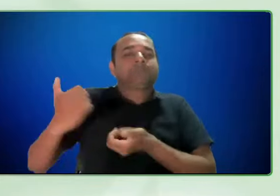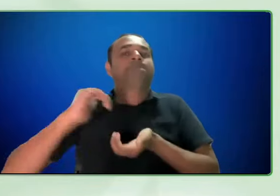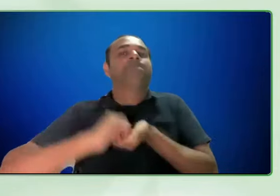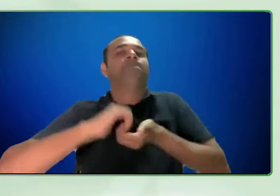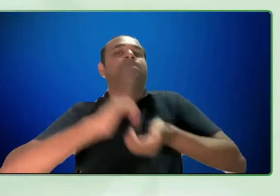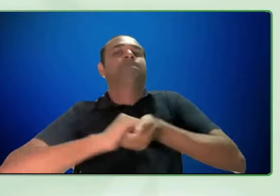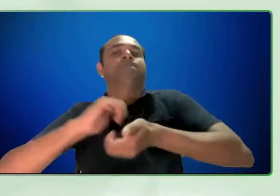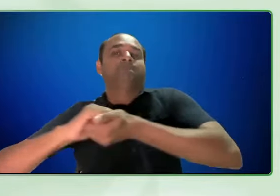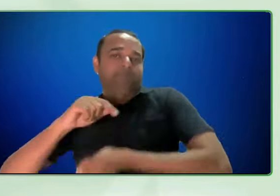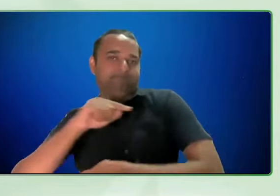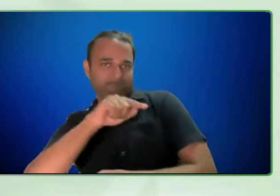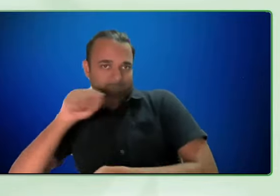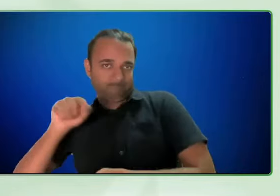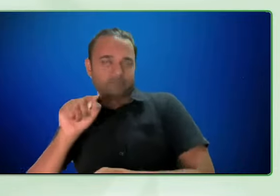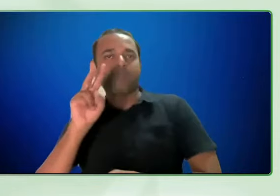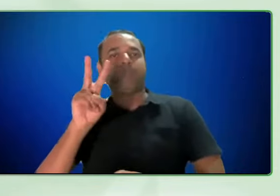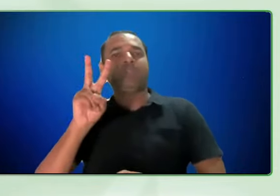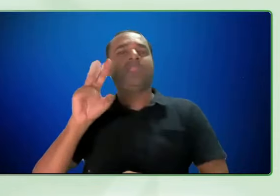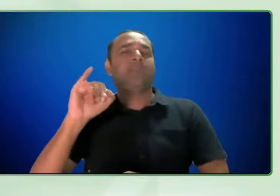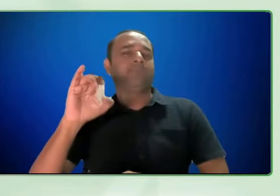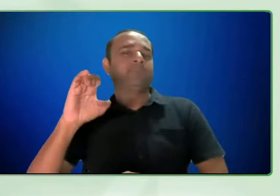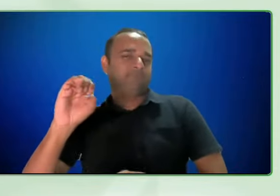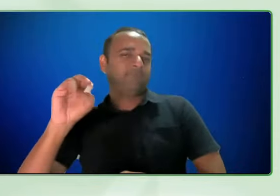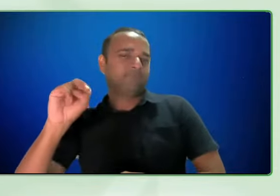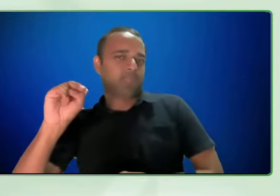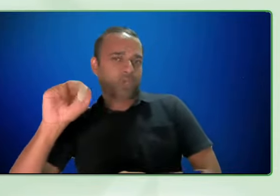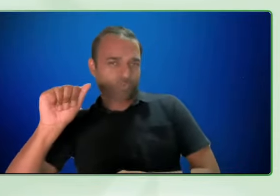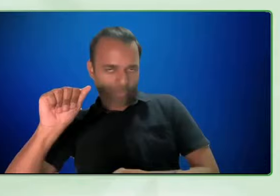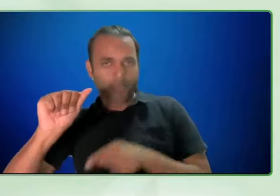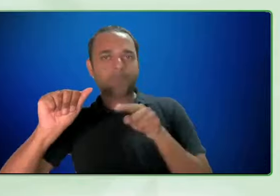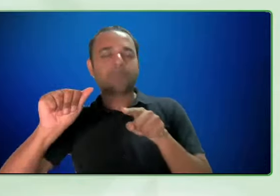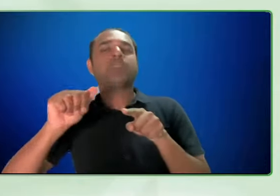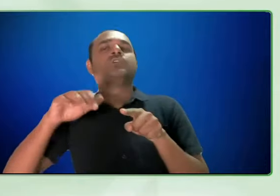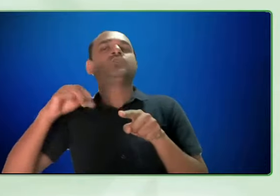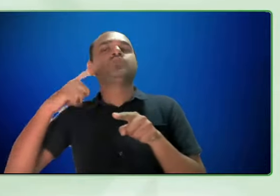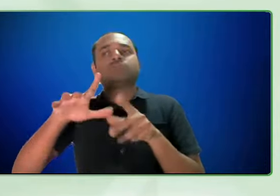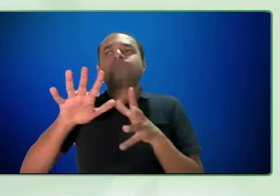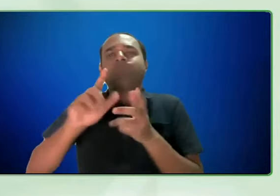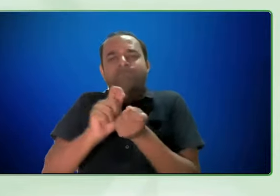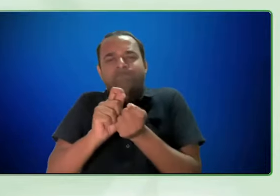highway. We have a community here and you have one in India and we have part of a community,